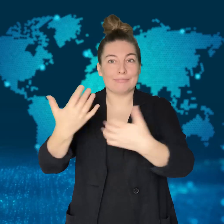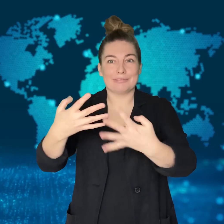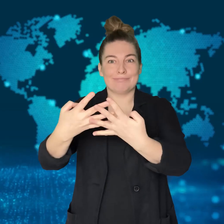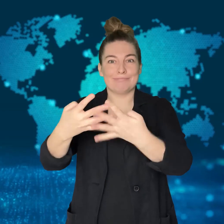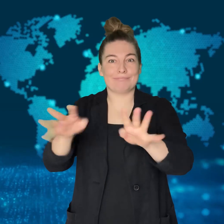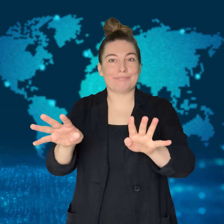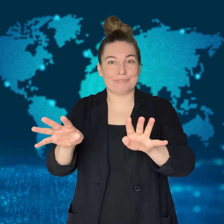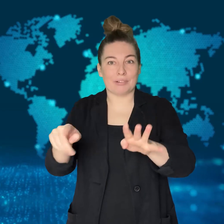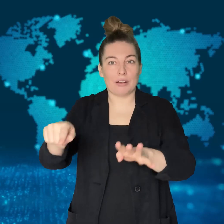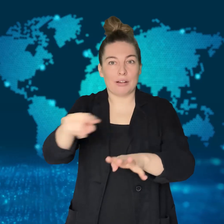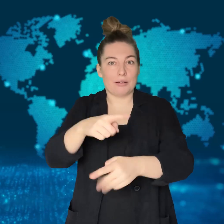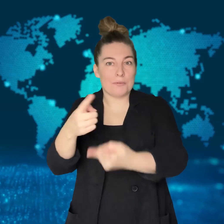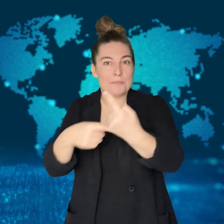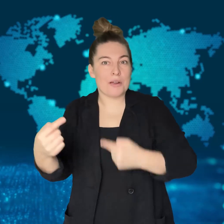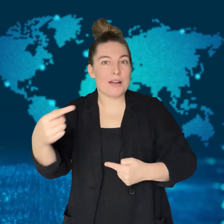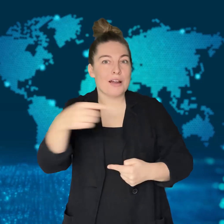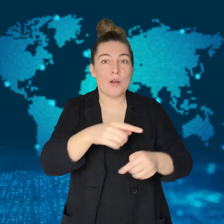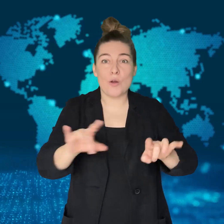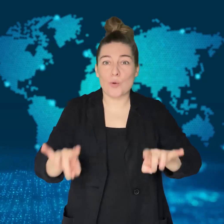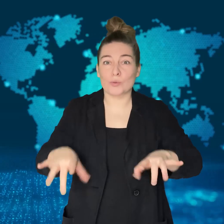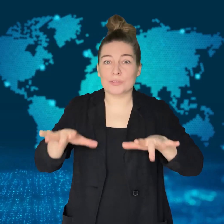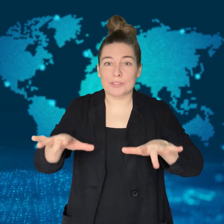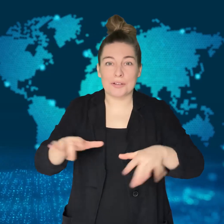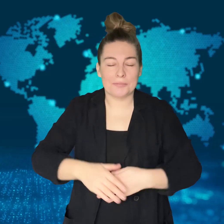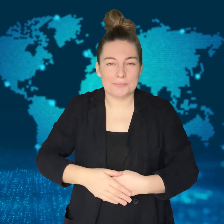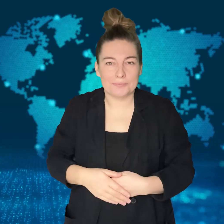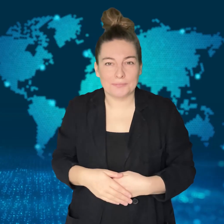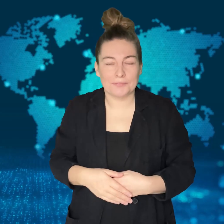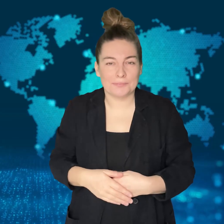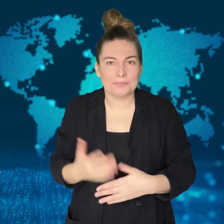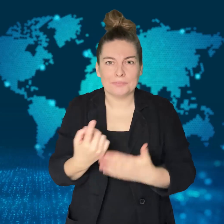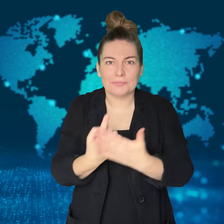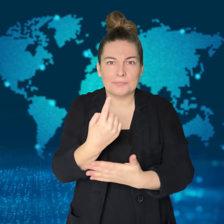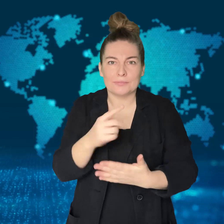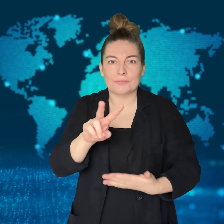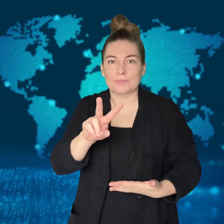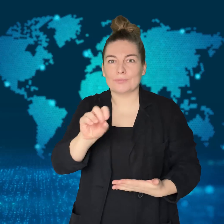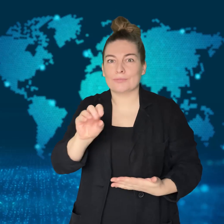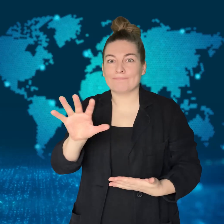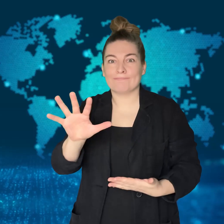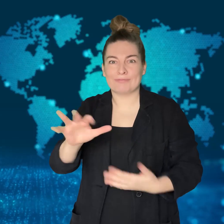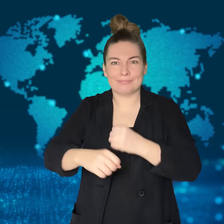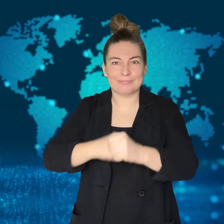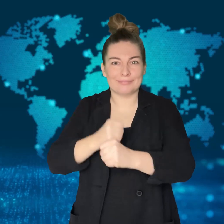after 20 years of being held in Indonesia's prisons.